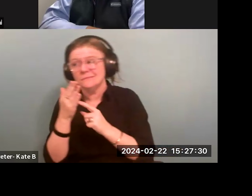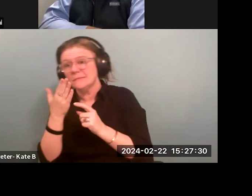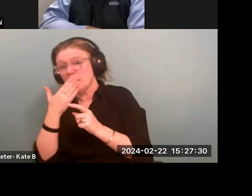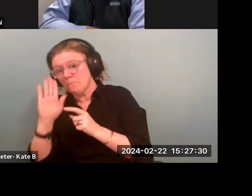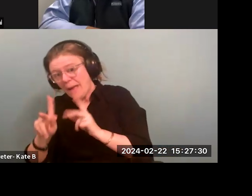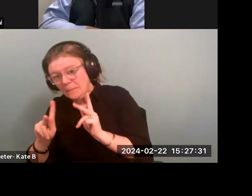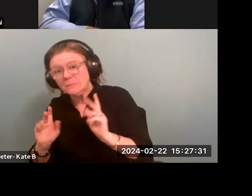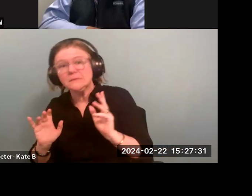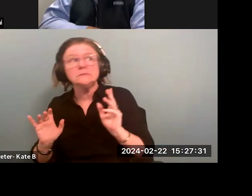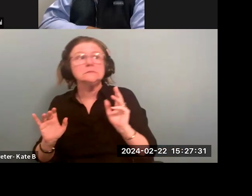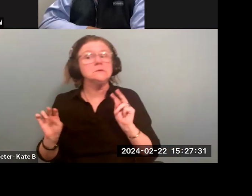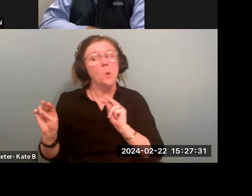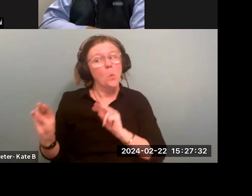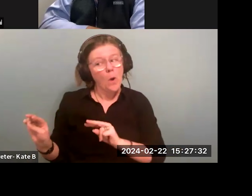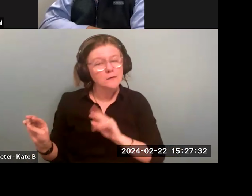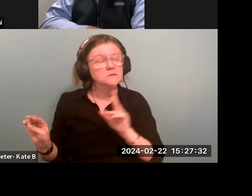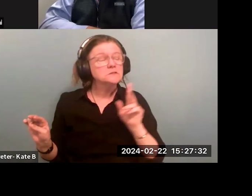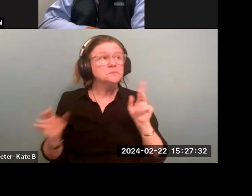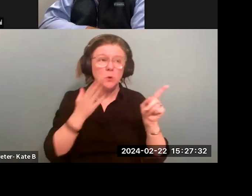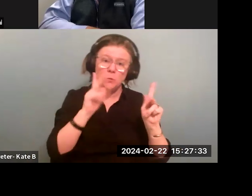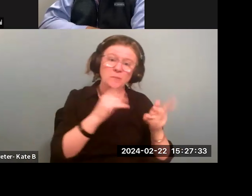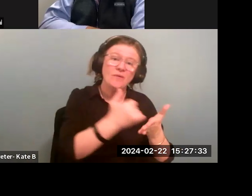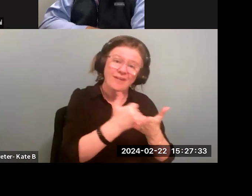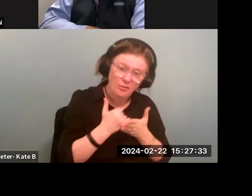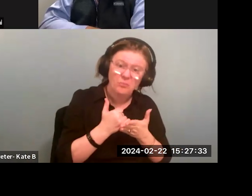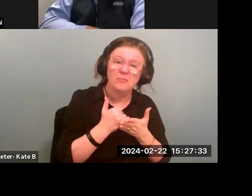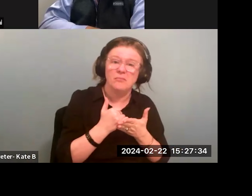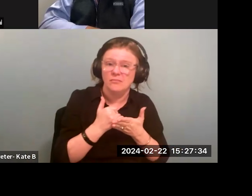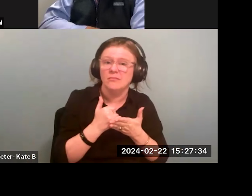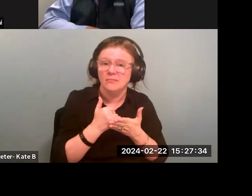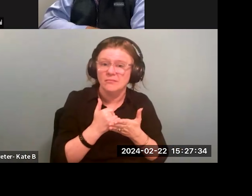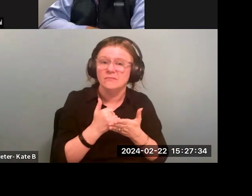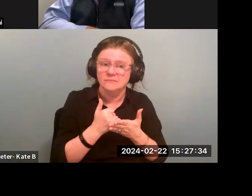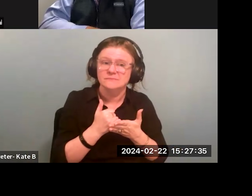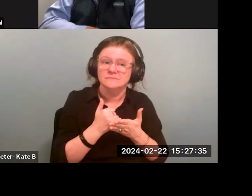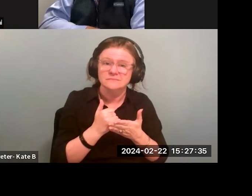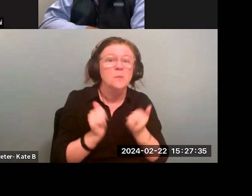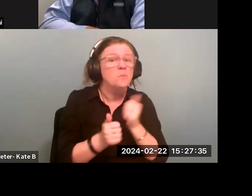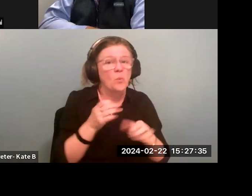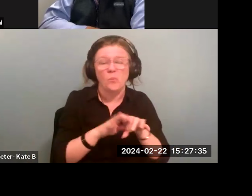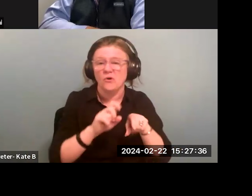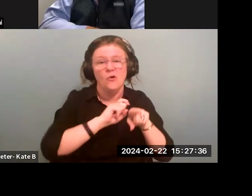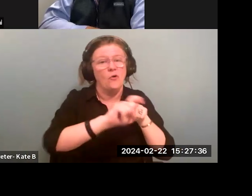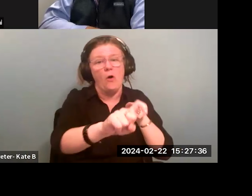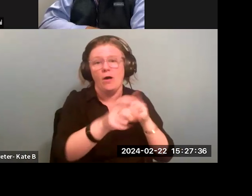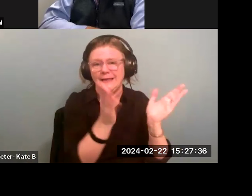too, that are trying to help and make sure you call to get that help.